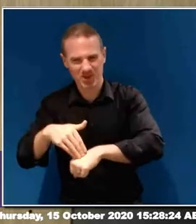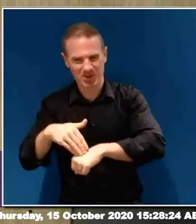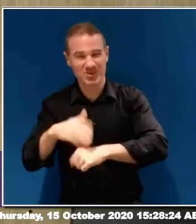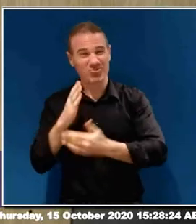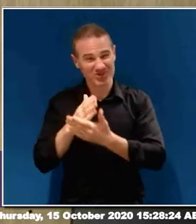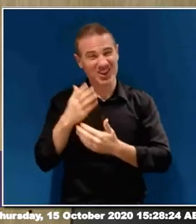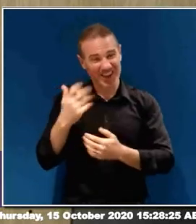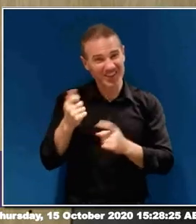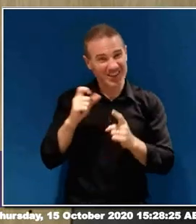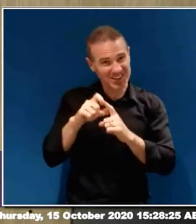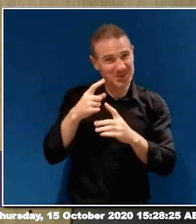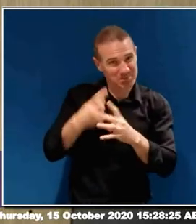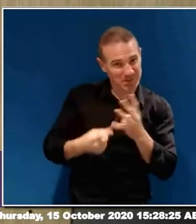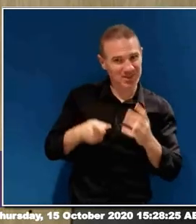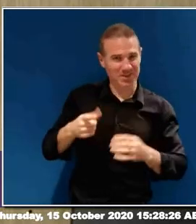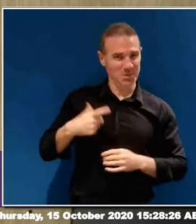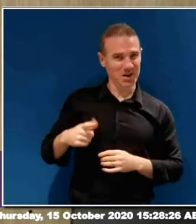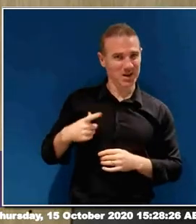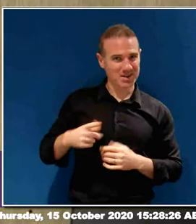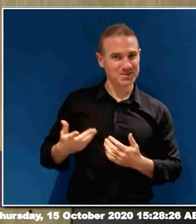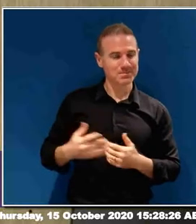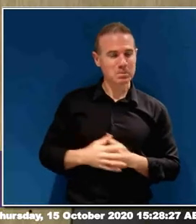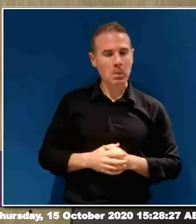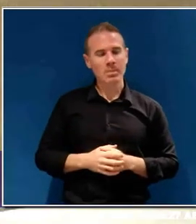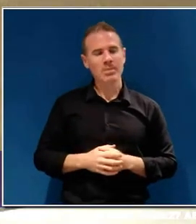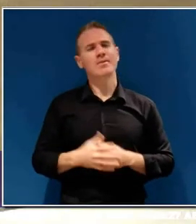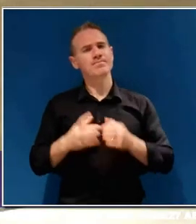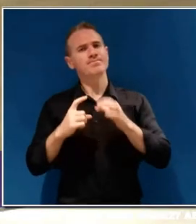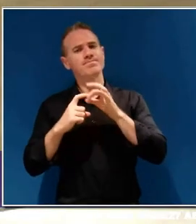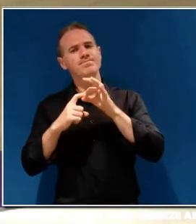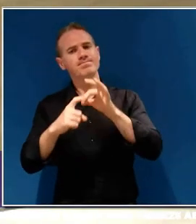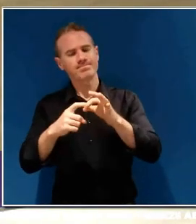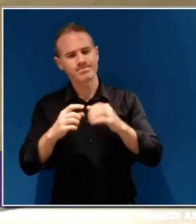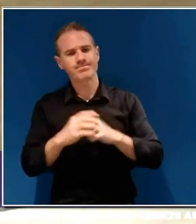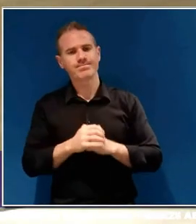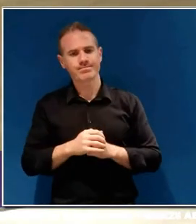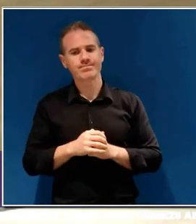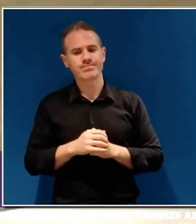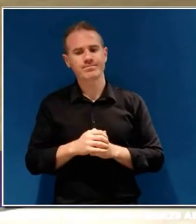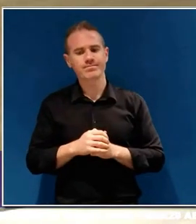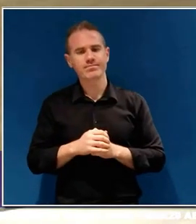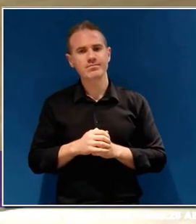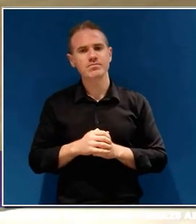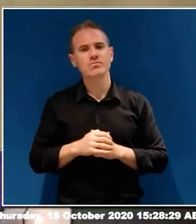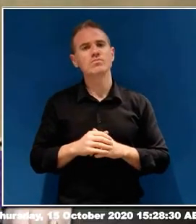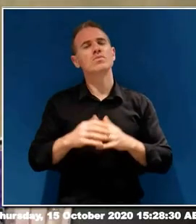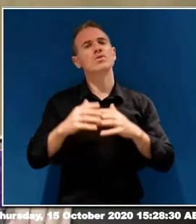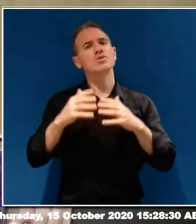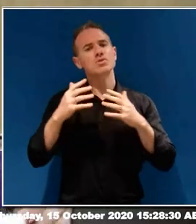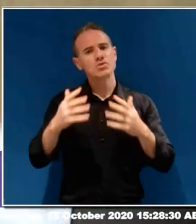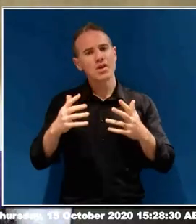outcomes would be better if they were in receipt of individually targeted funding? Sadly, no.